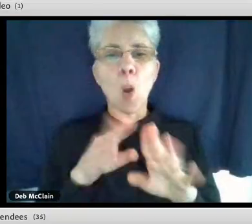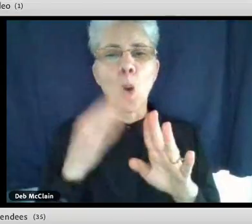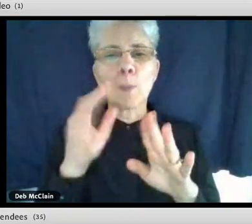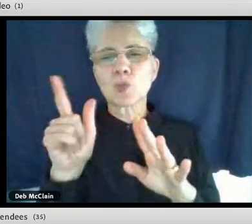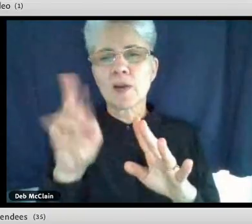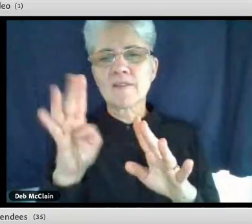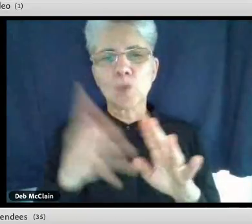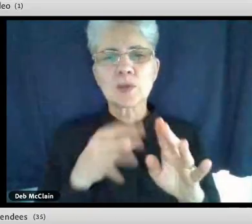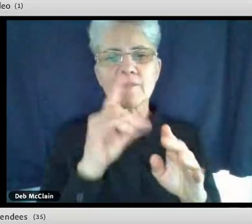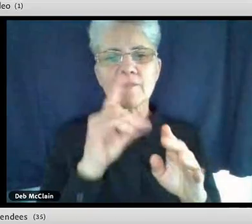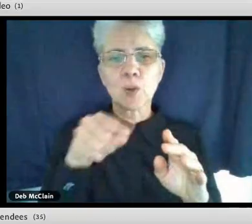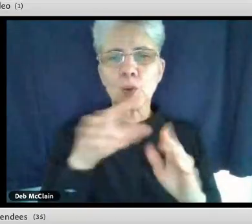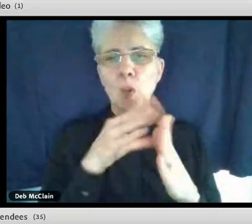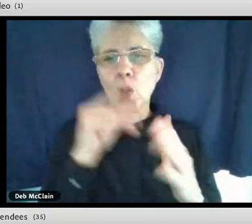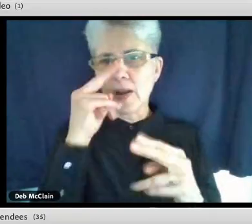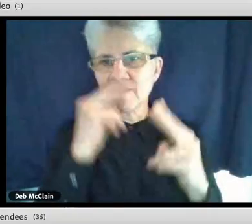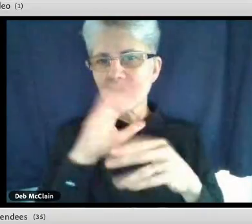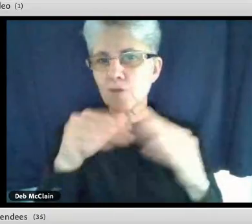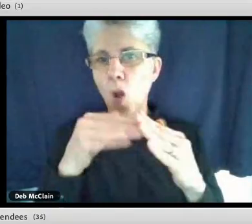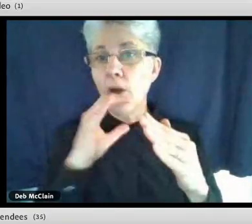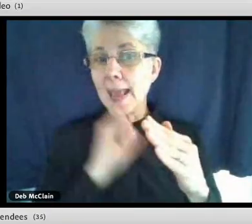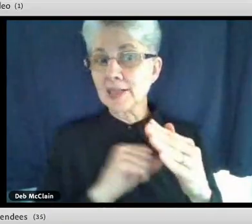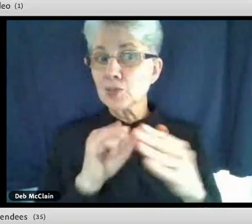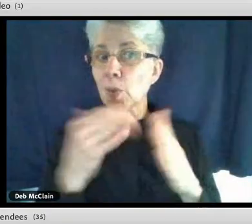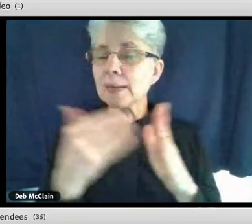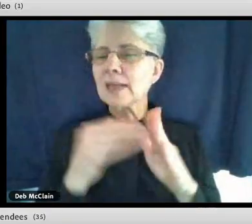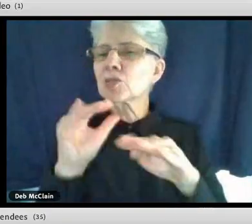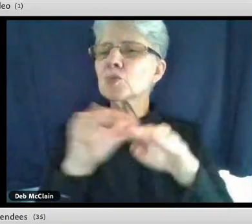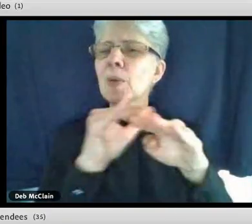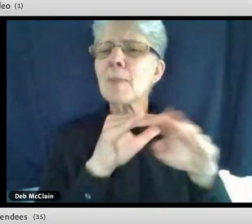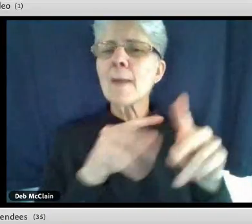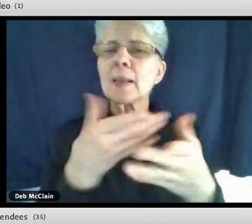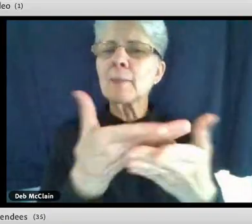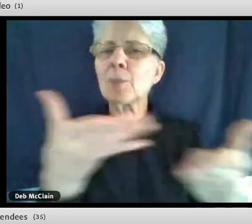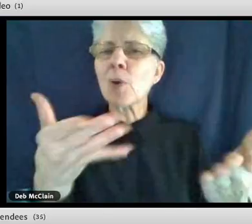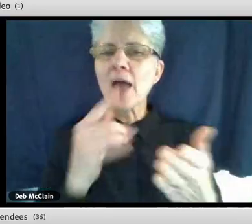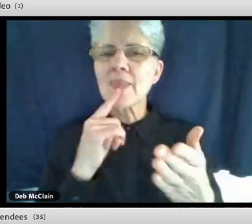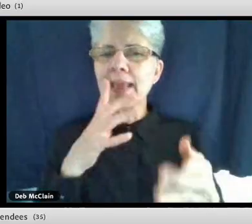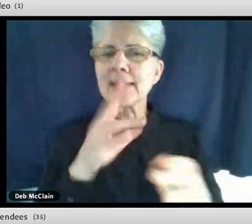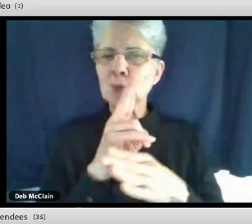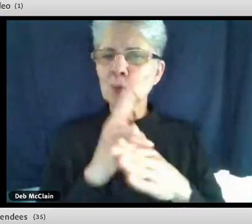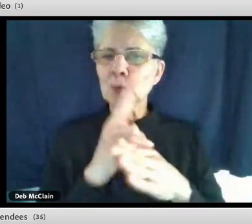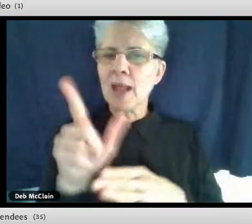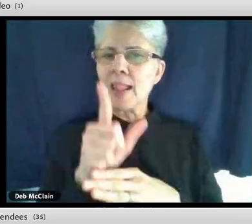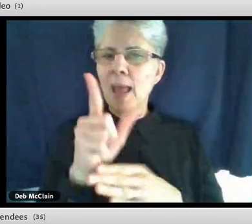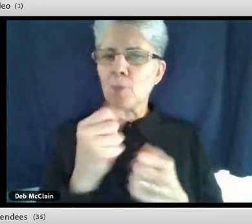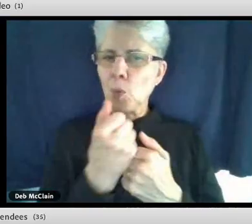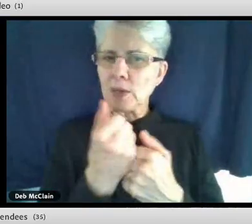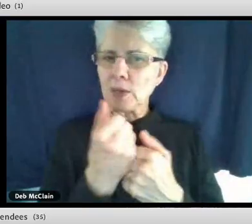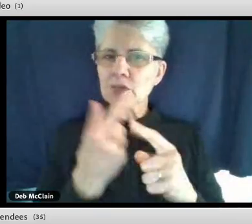"Visit the library from home. It's open 24-7 for you. Learning and fun for all ages," so, again, just reminding people